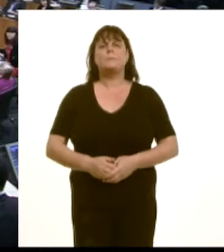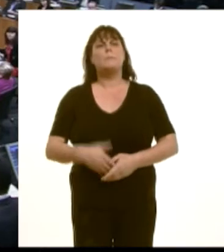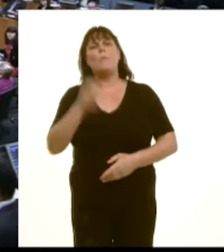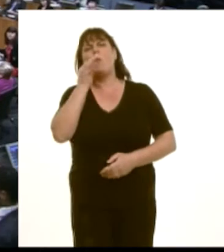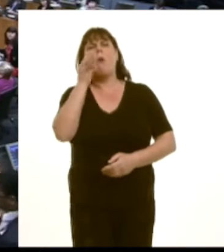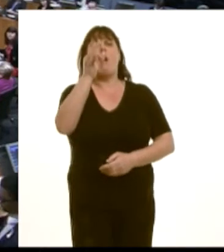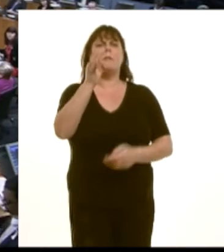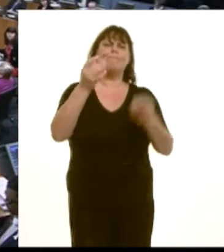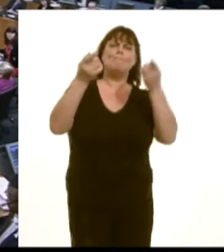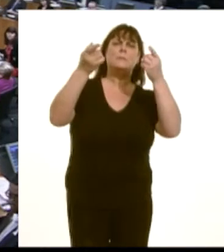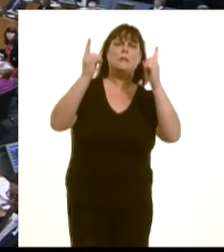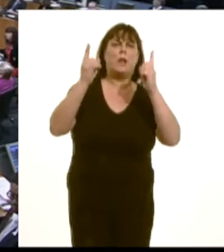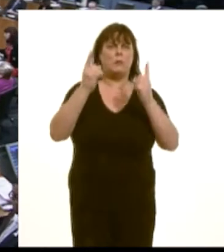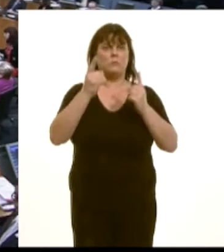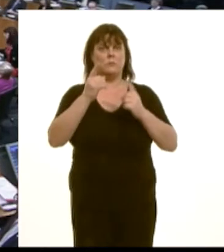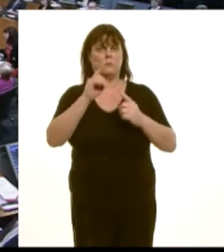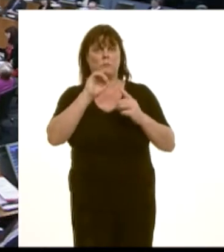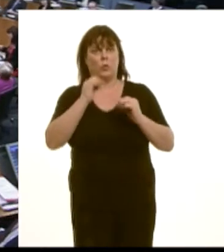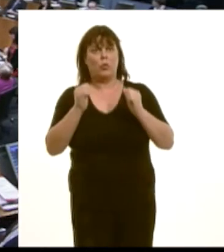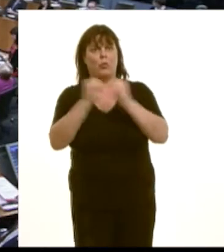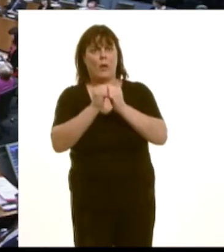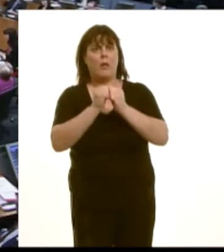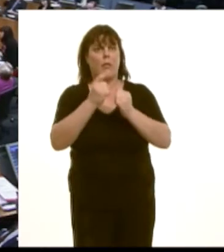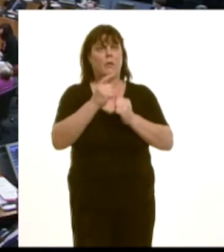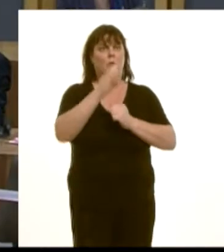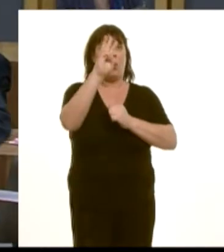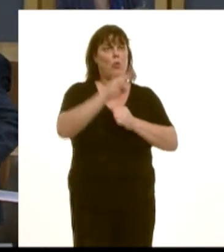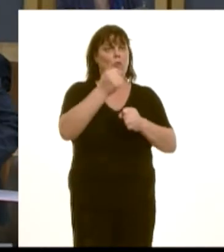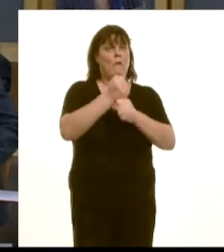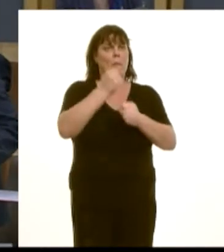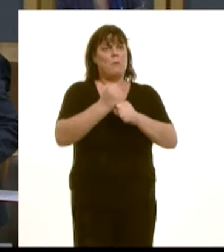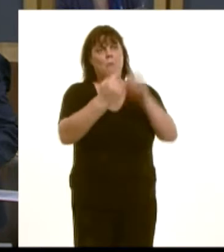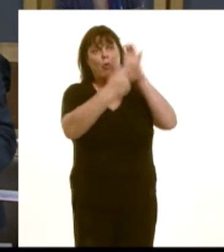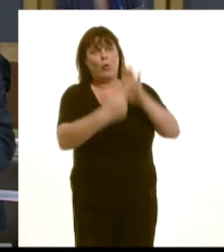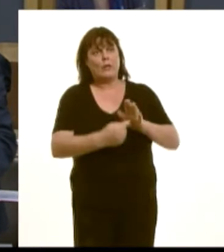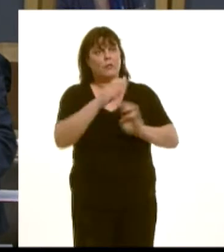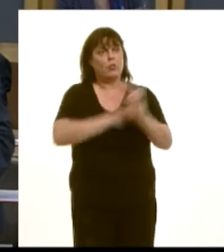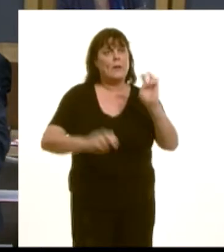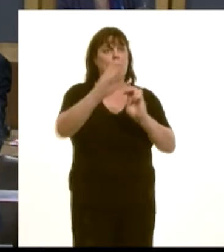that one Welsh Government transport priority should be the establishment of the long-awaited